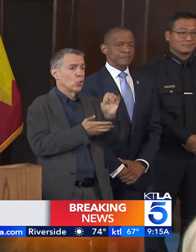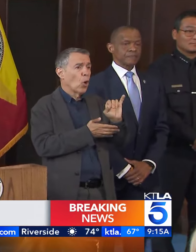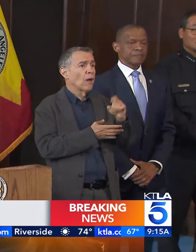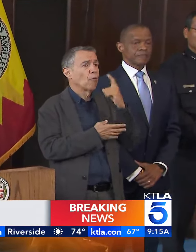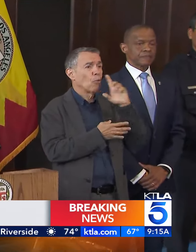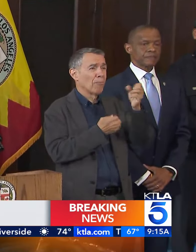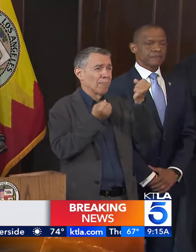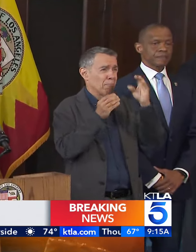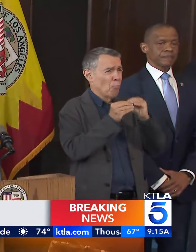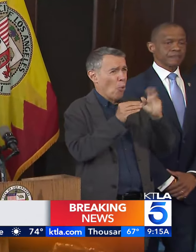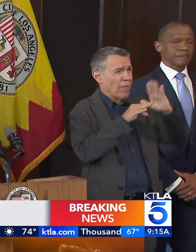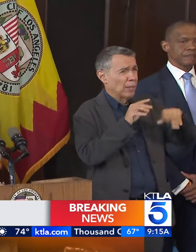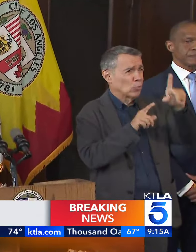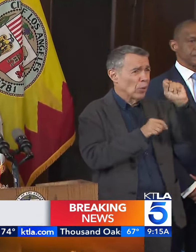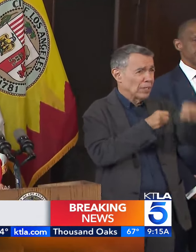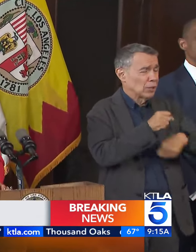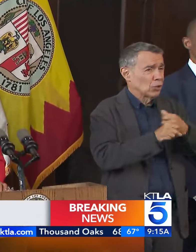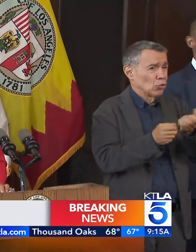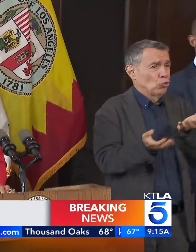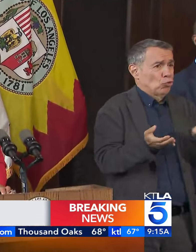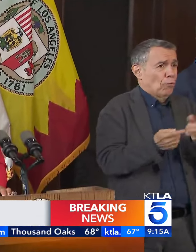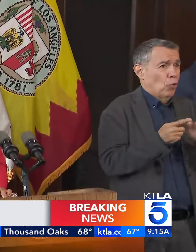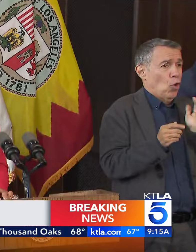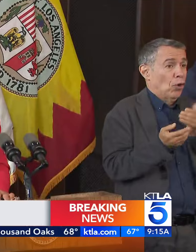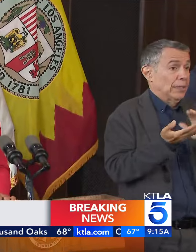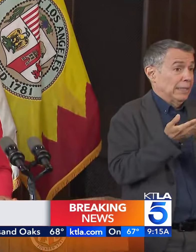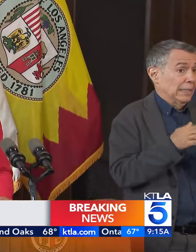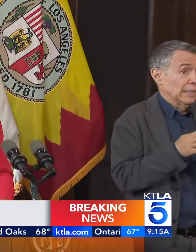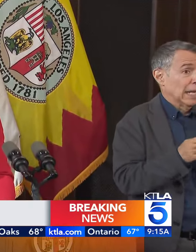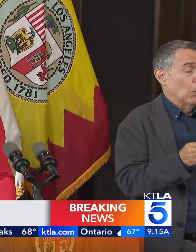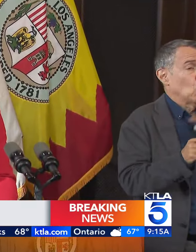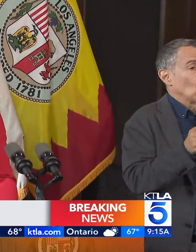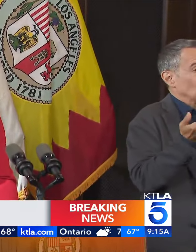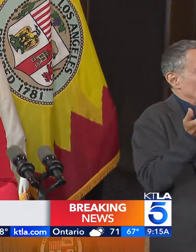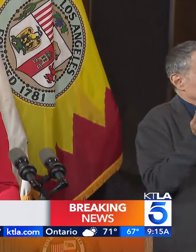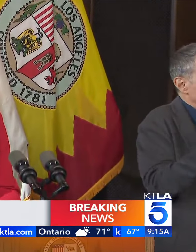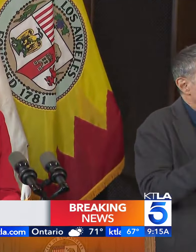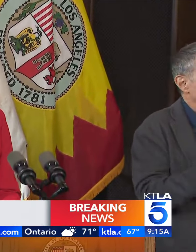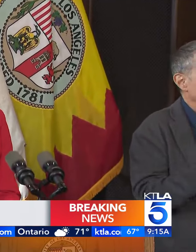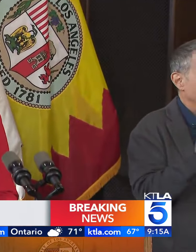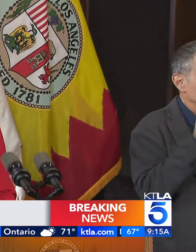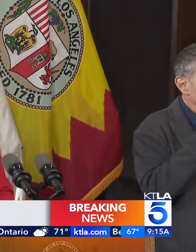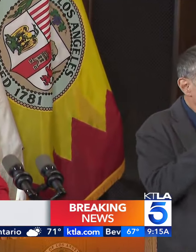HAVE BEEN INVALUABLE TO ME AND TO ALL OF LOS ANGELES. I ALSO WANT TO RECOGNIZE YOU